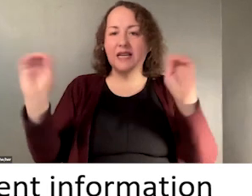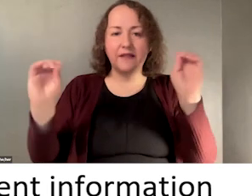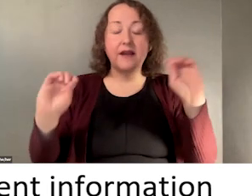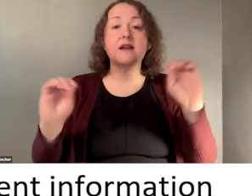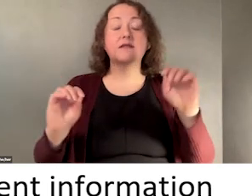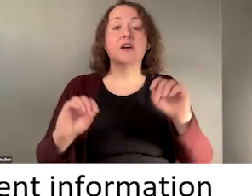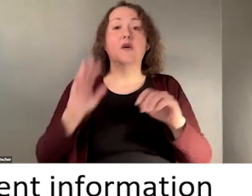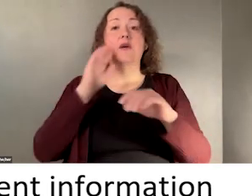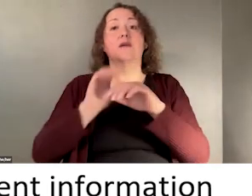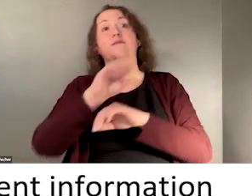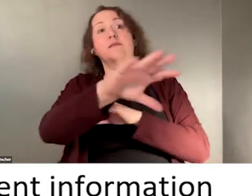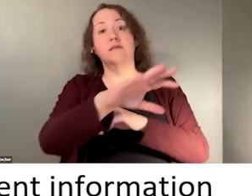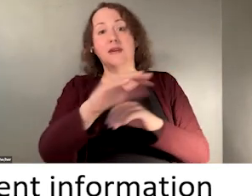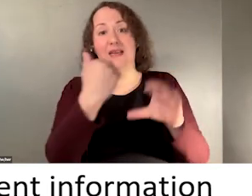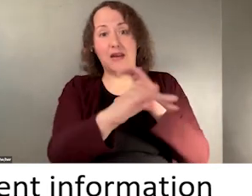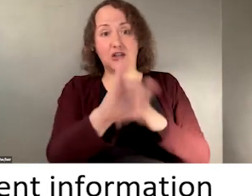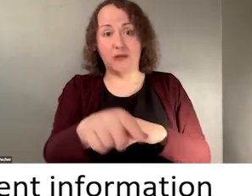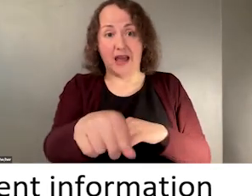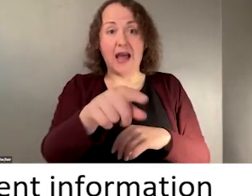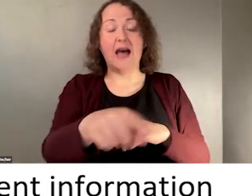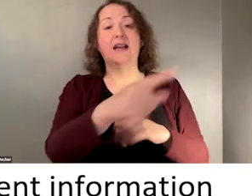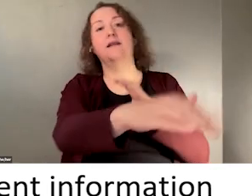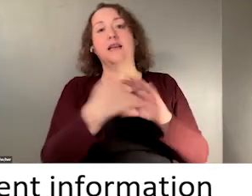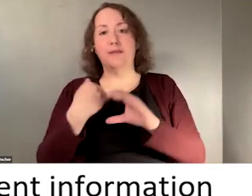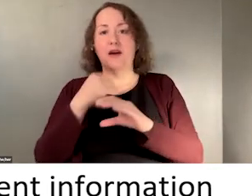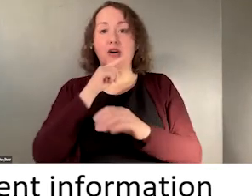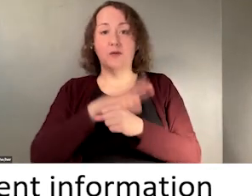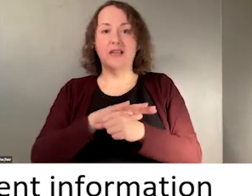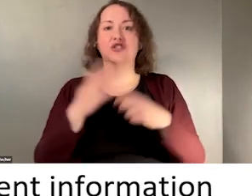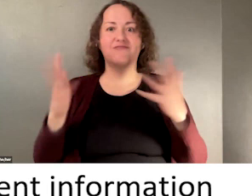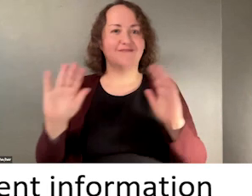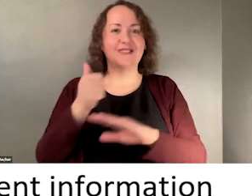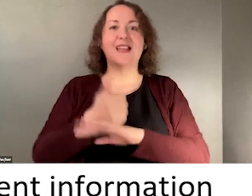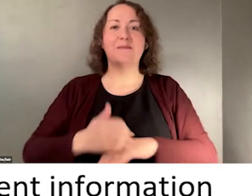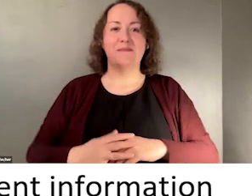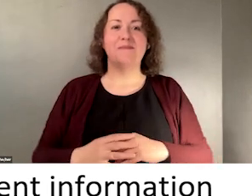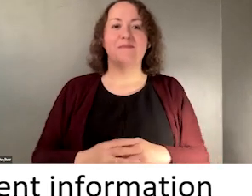and then you'll be set up. Also on our information resources page,